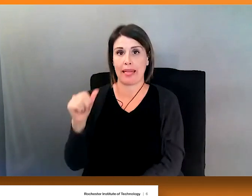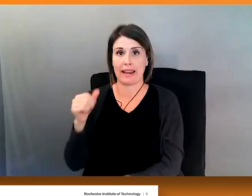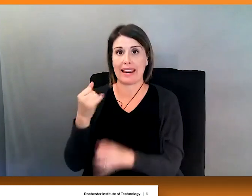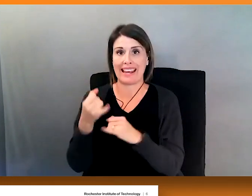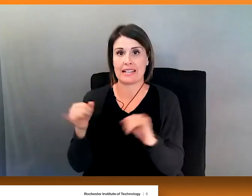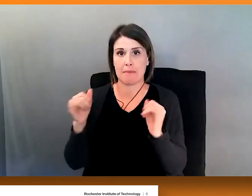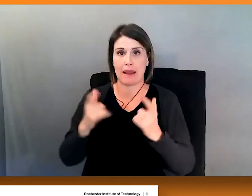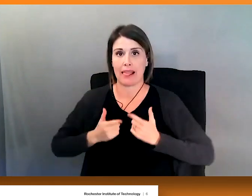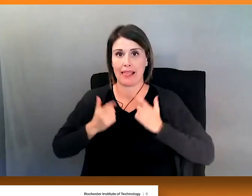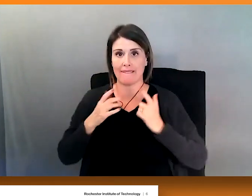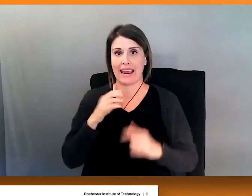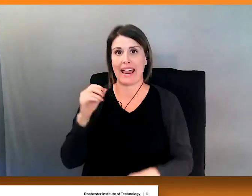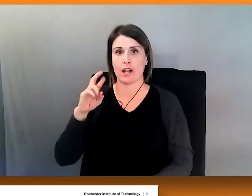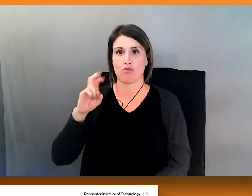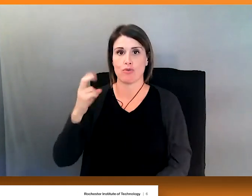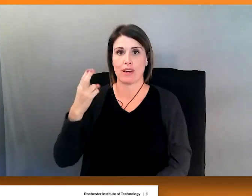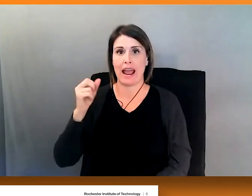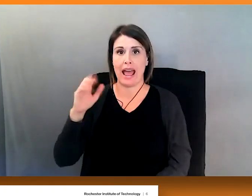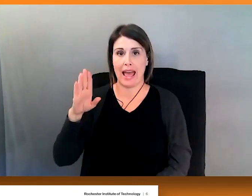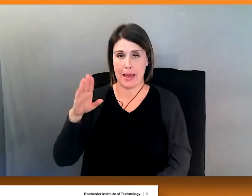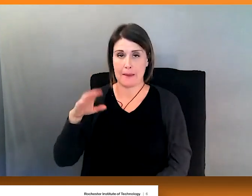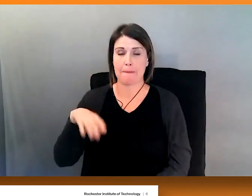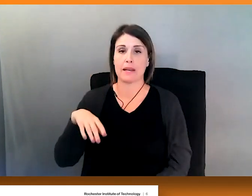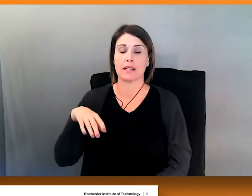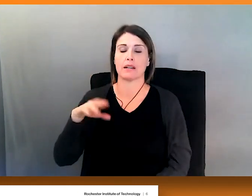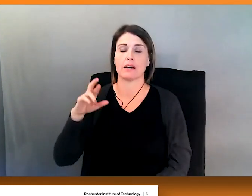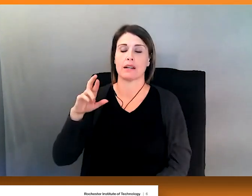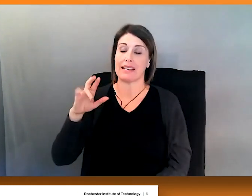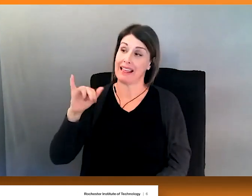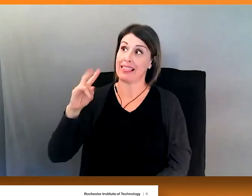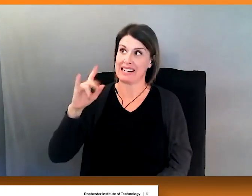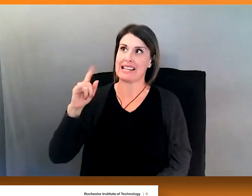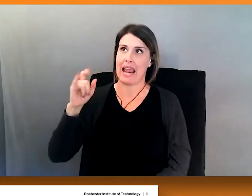Independent Living, and Rehabilitative Research.